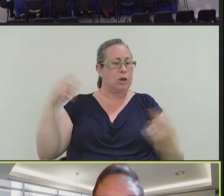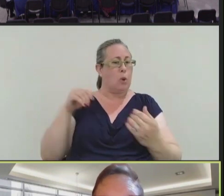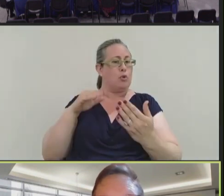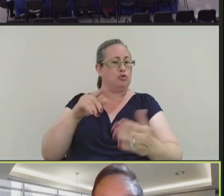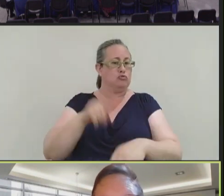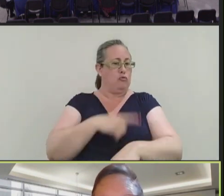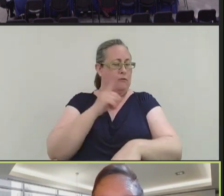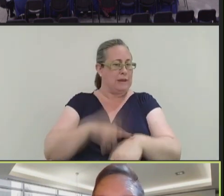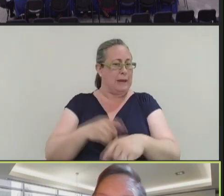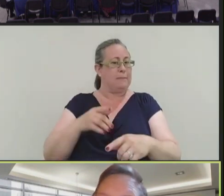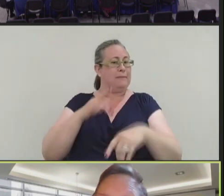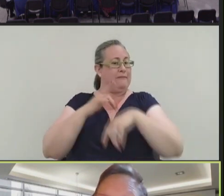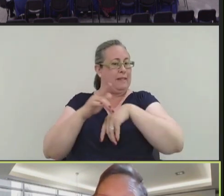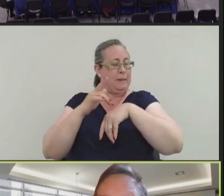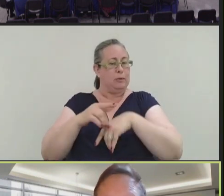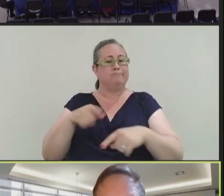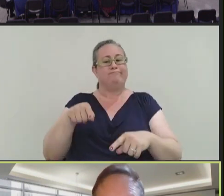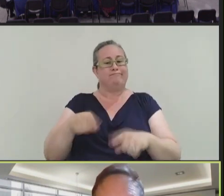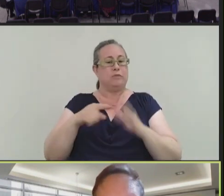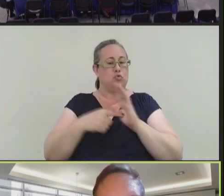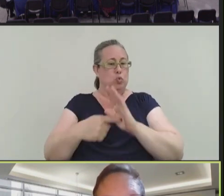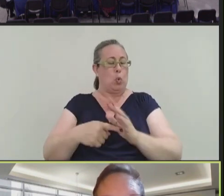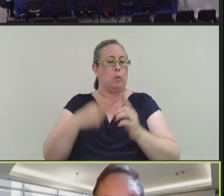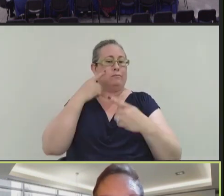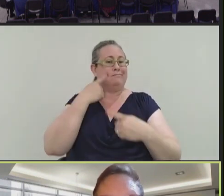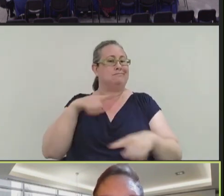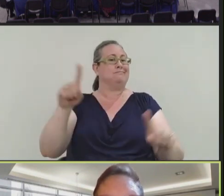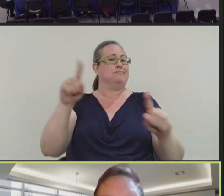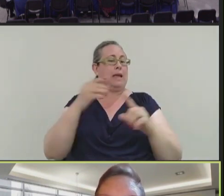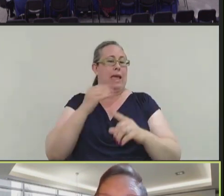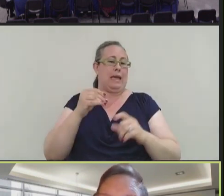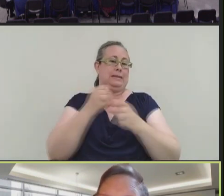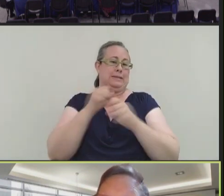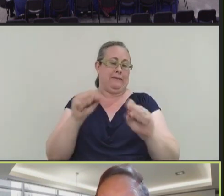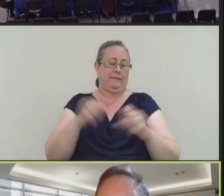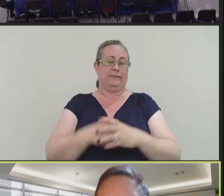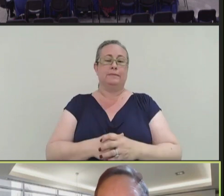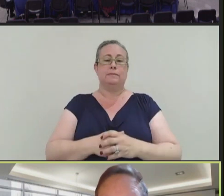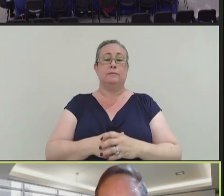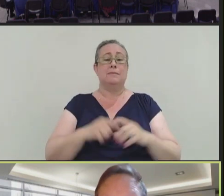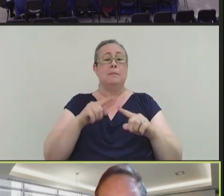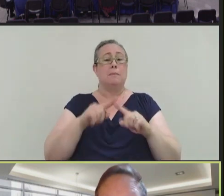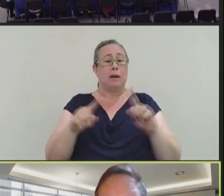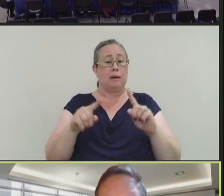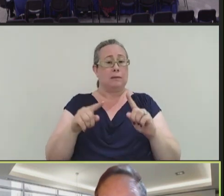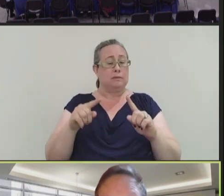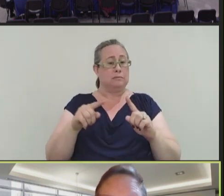and they've been shown to be safe and effective. But there are numerous other reasons. These